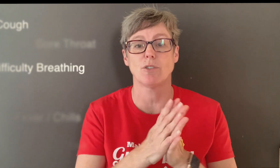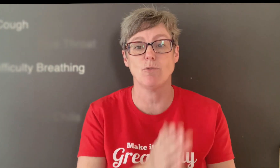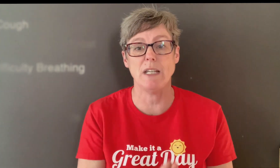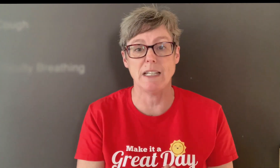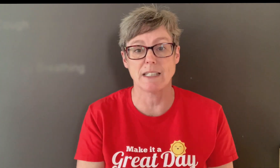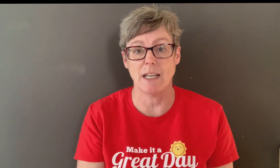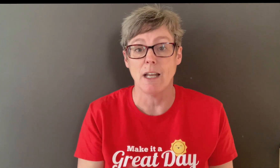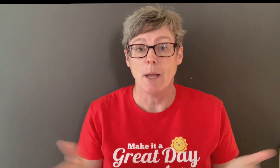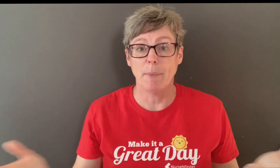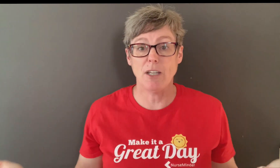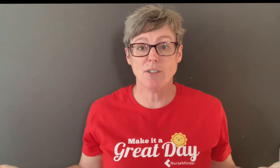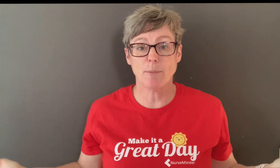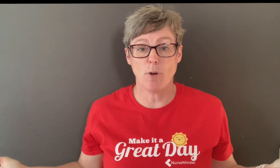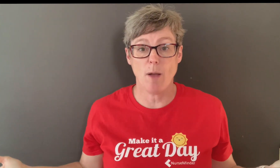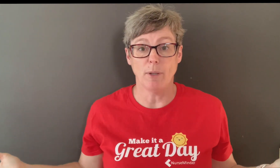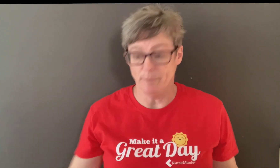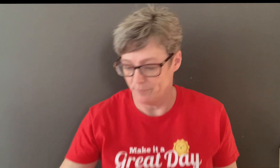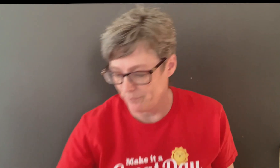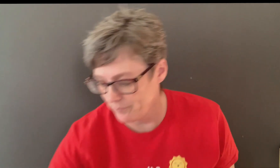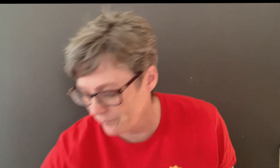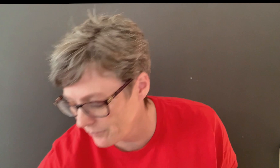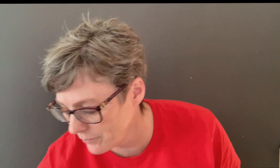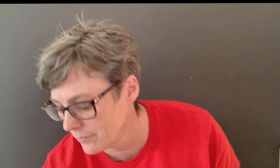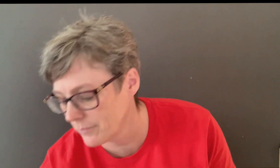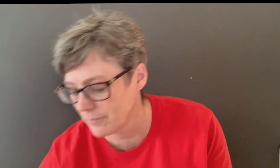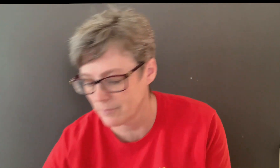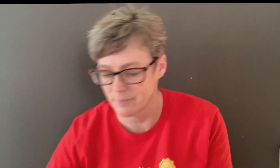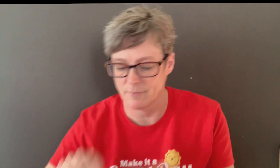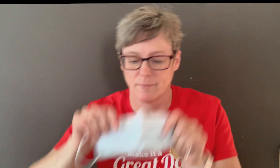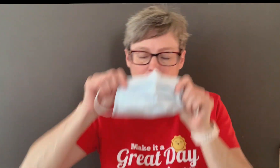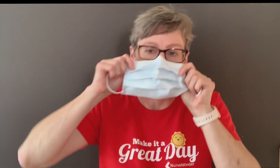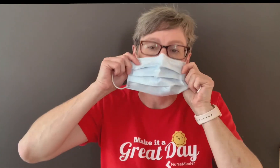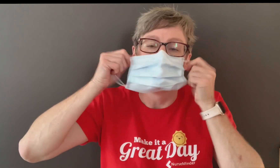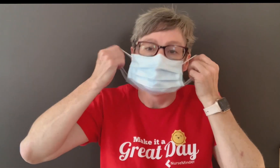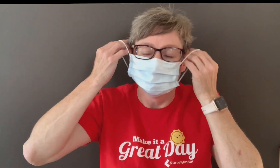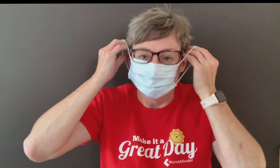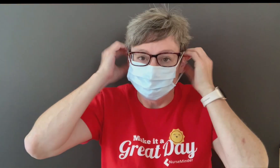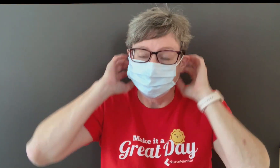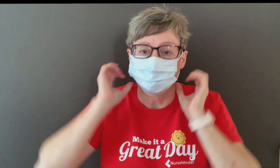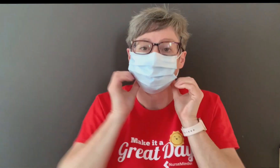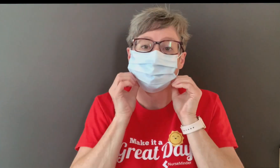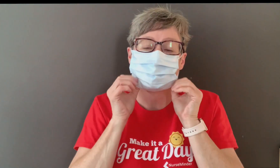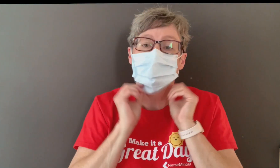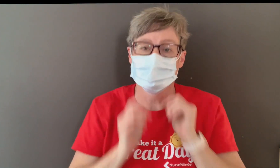screening site, but here's the problem -